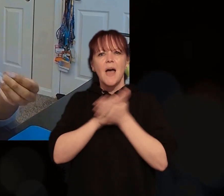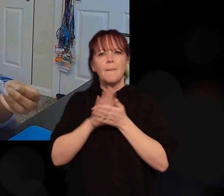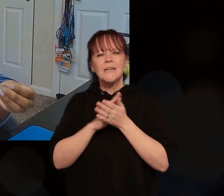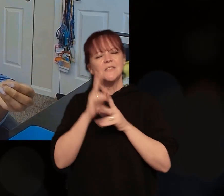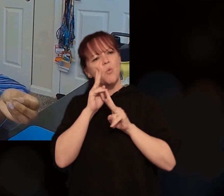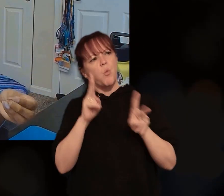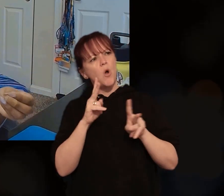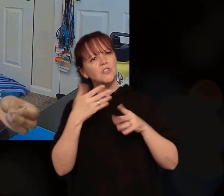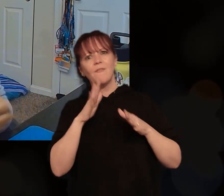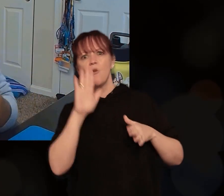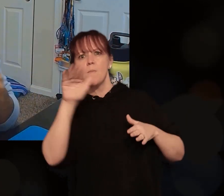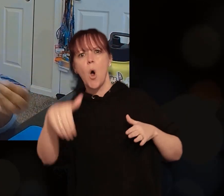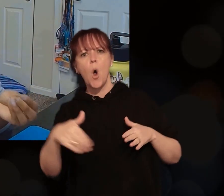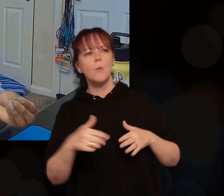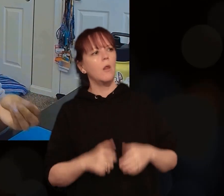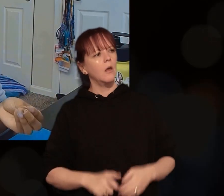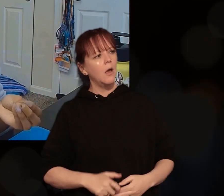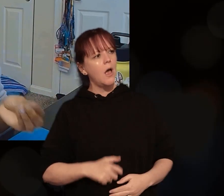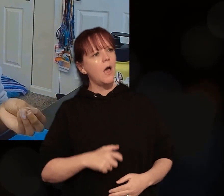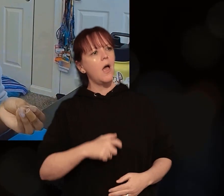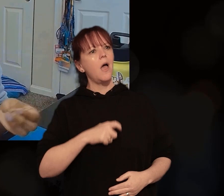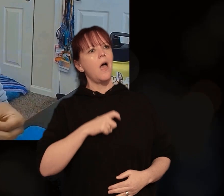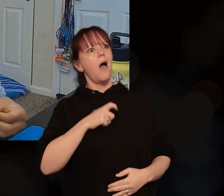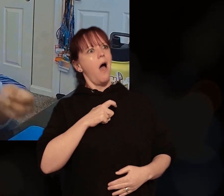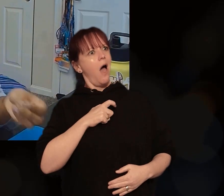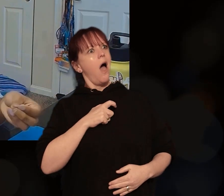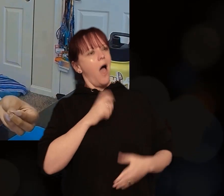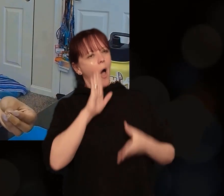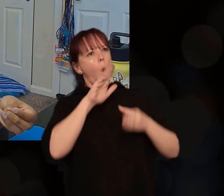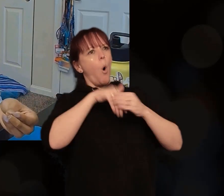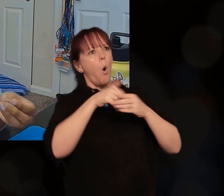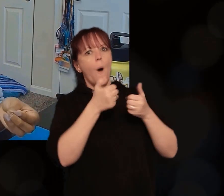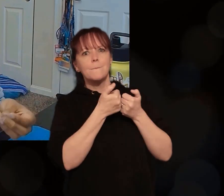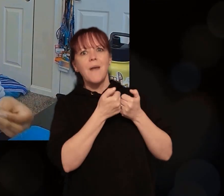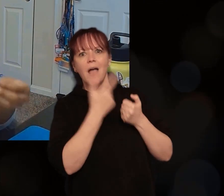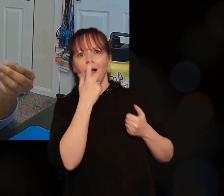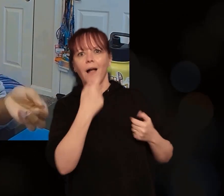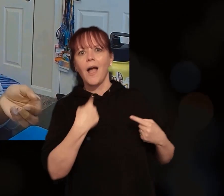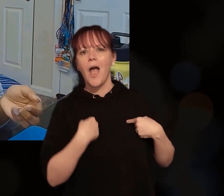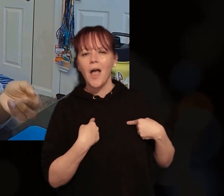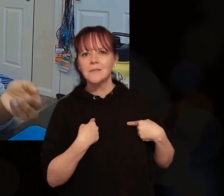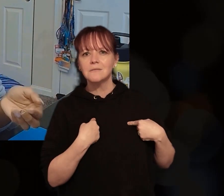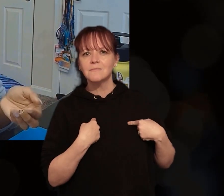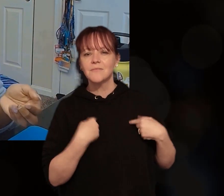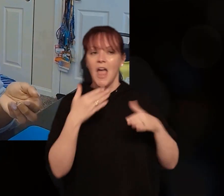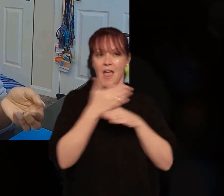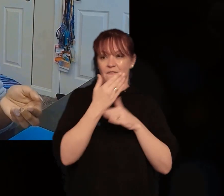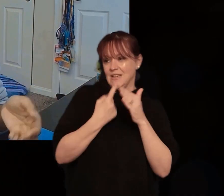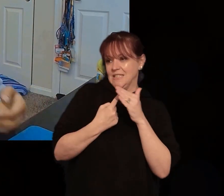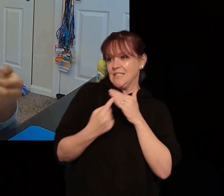know with confidence that they'll be able to play. The event itself, of course, has accessibility consideration too